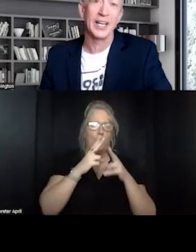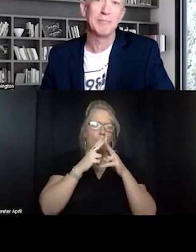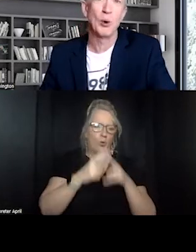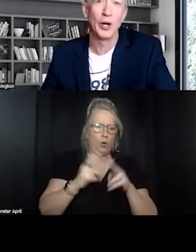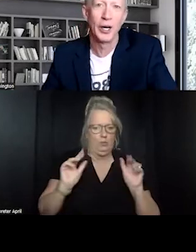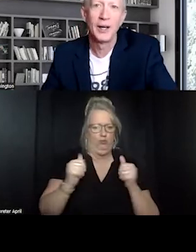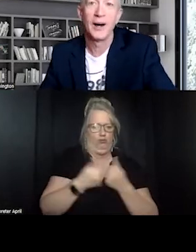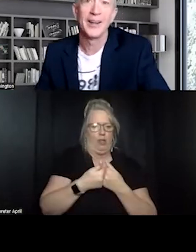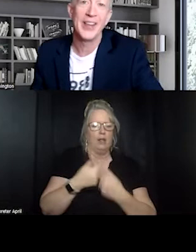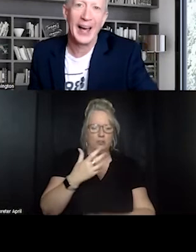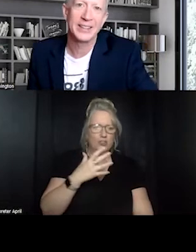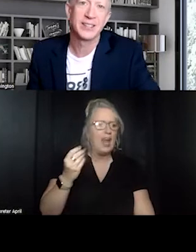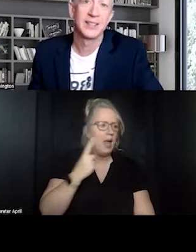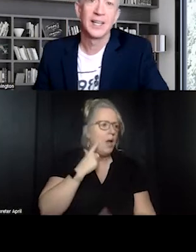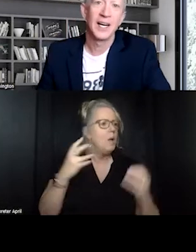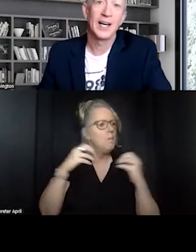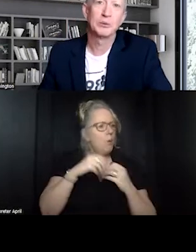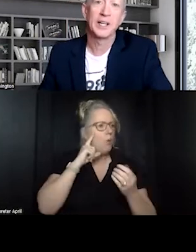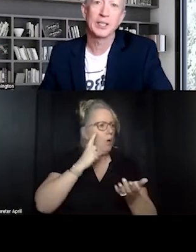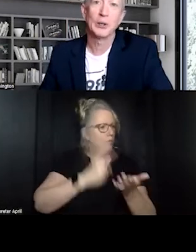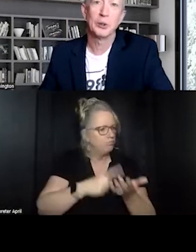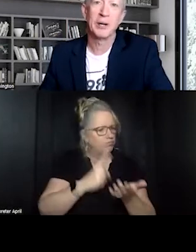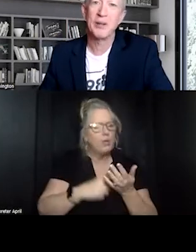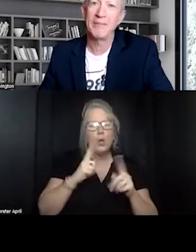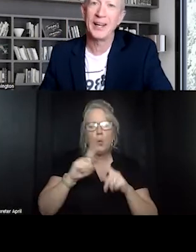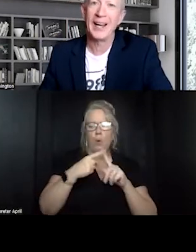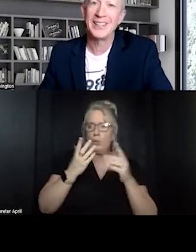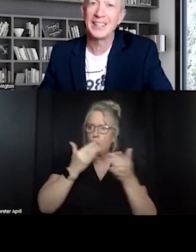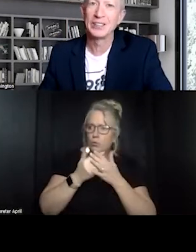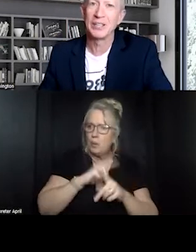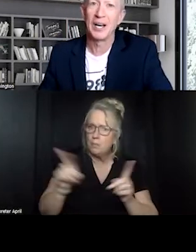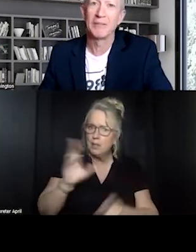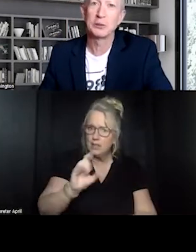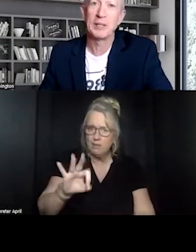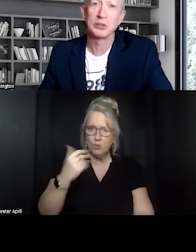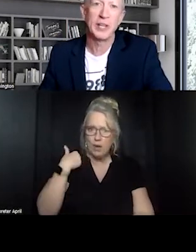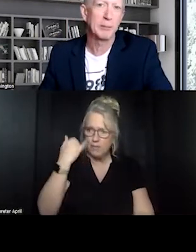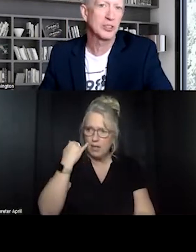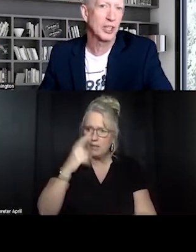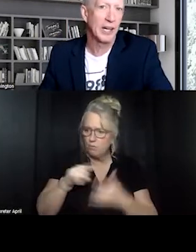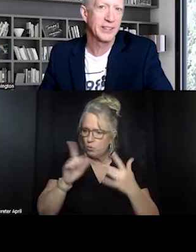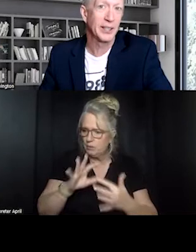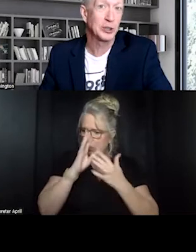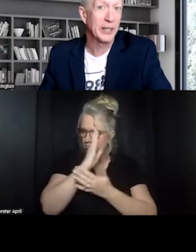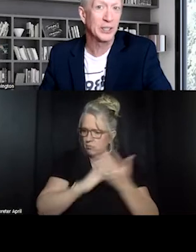MORE ON THAT AS WE GET CLOSER. IF YOU HAVE IDEAS FOR SPECIAL SEGMENTS OR CONTENT OR SPEAKERS,